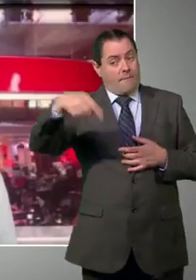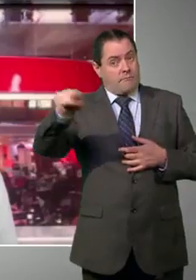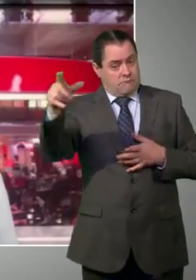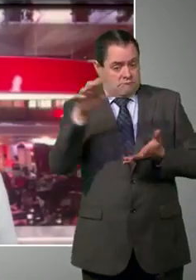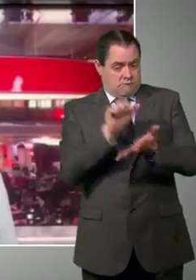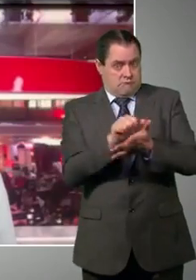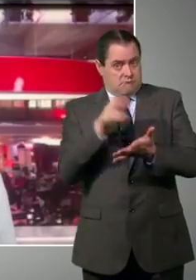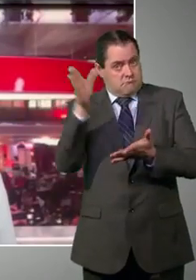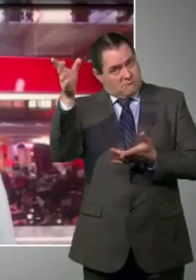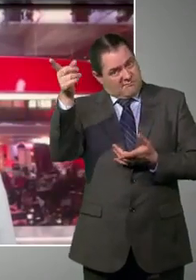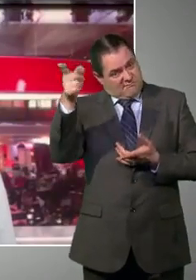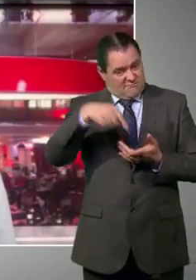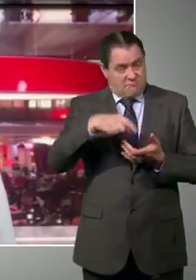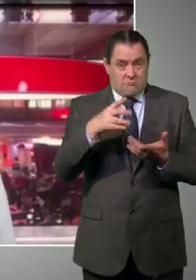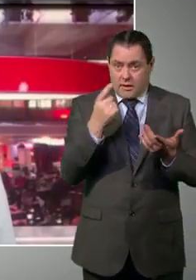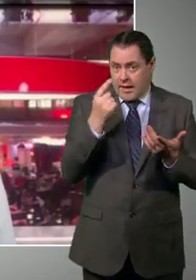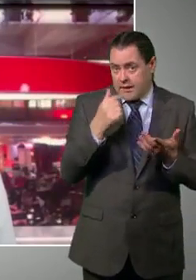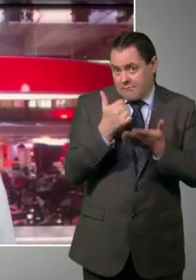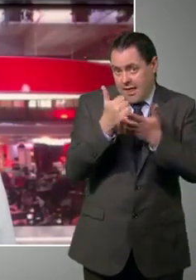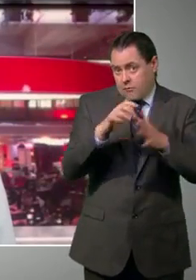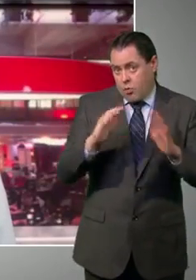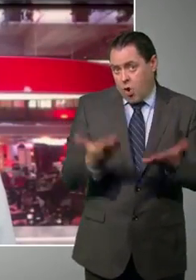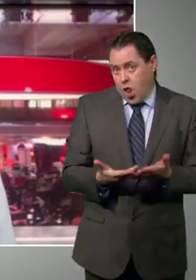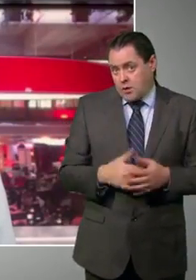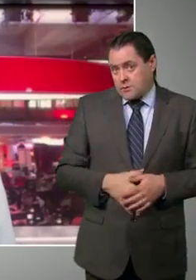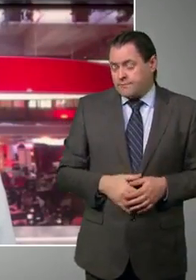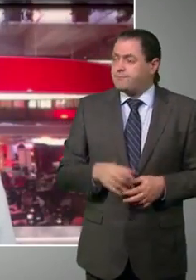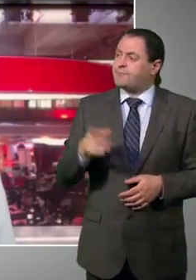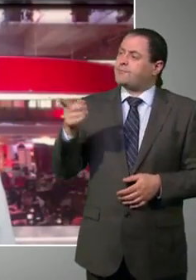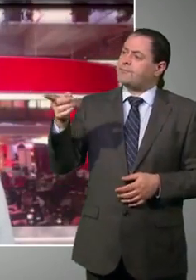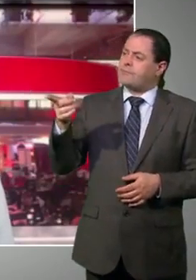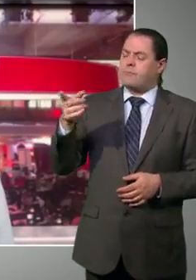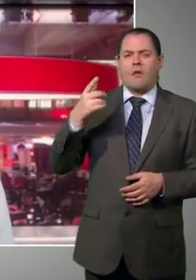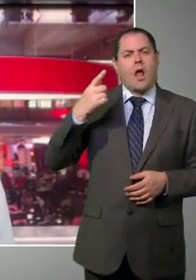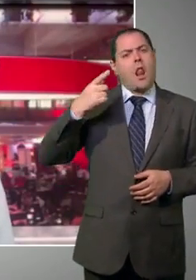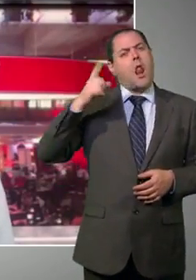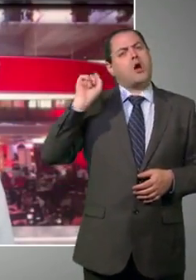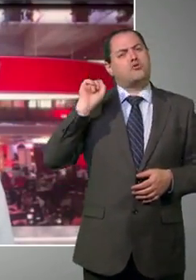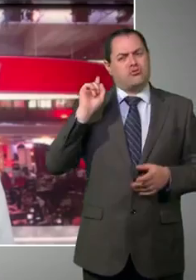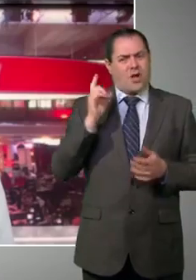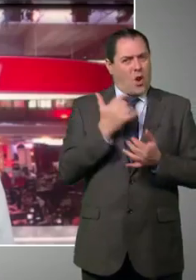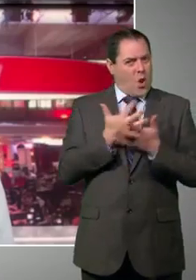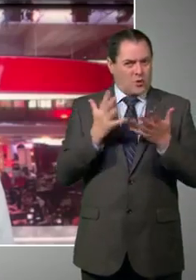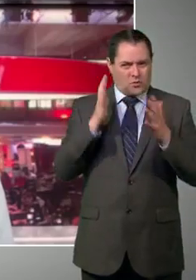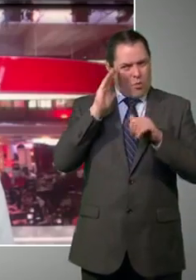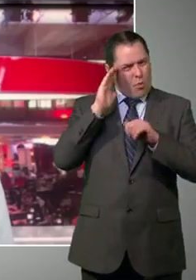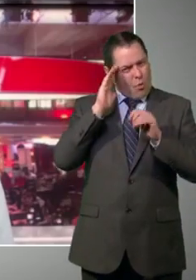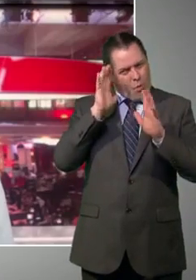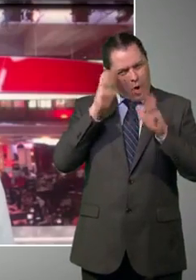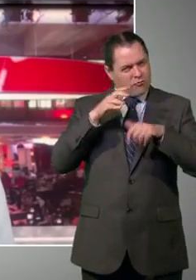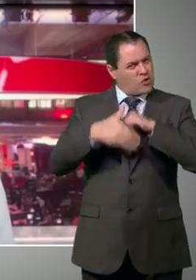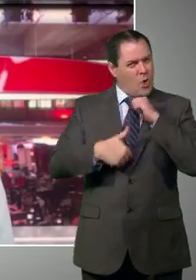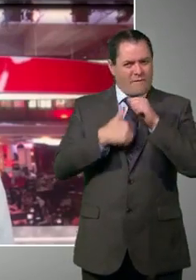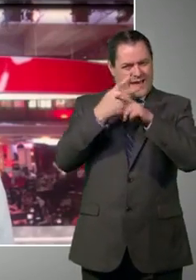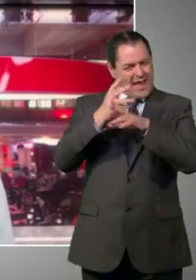state. It was common knowledge last year that there were terrible problems in care homes. Can you still stand